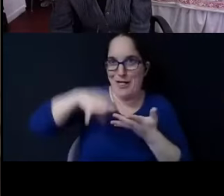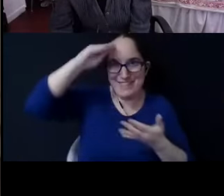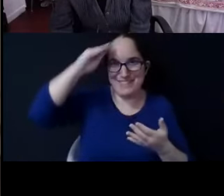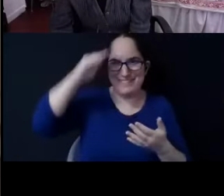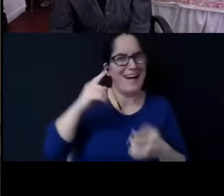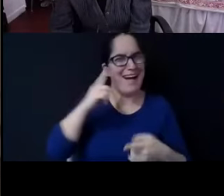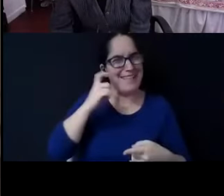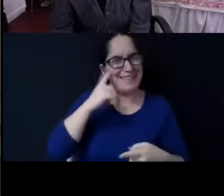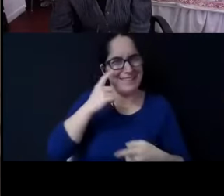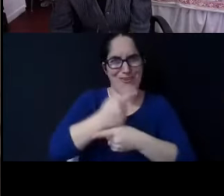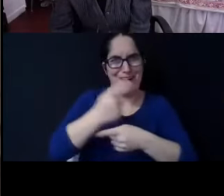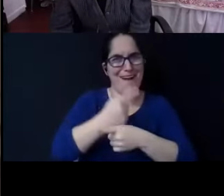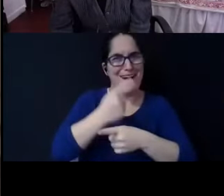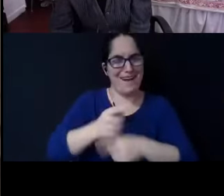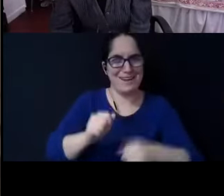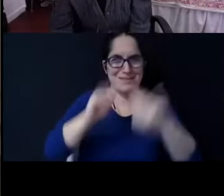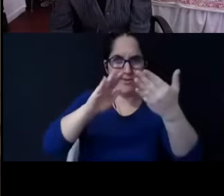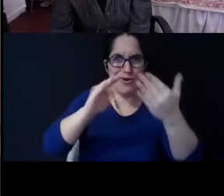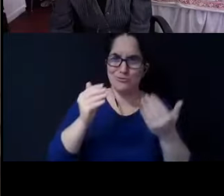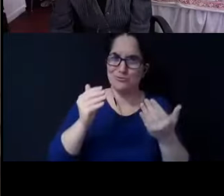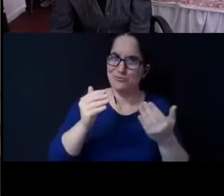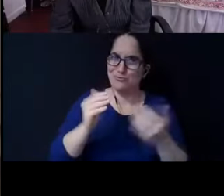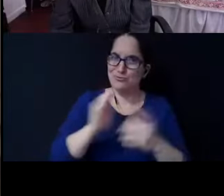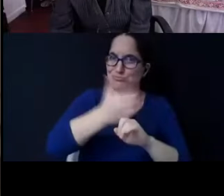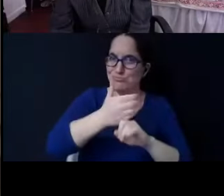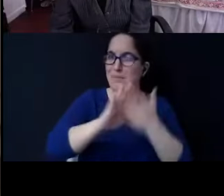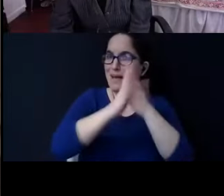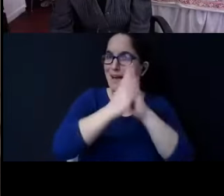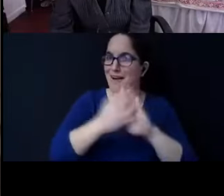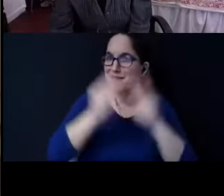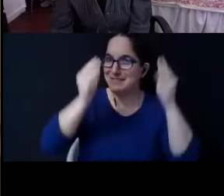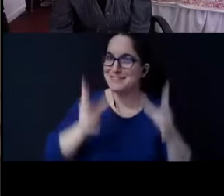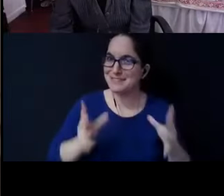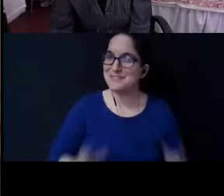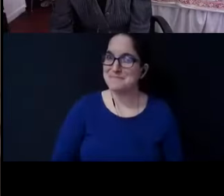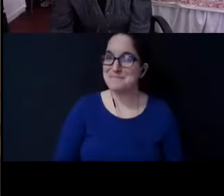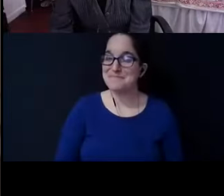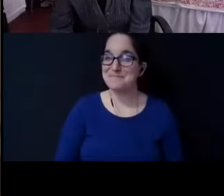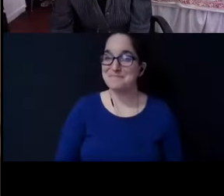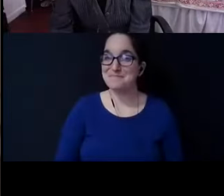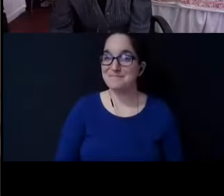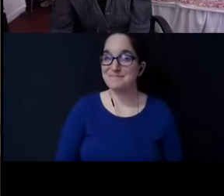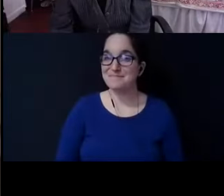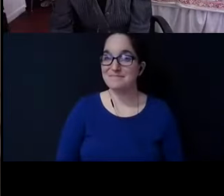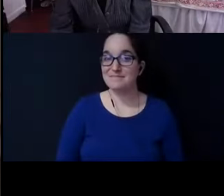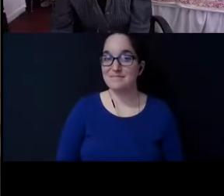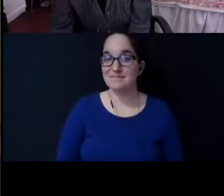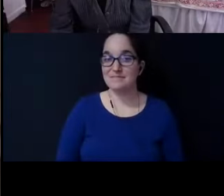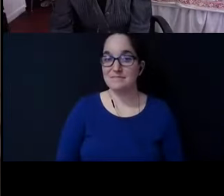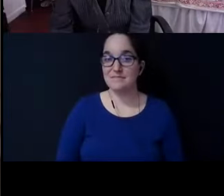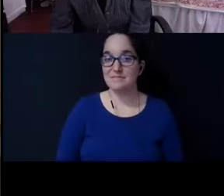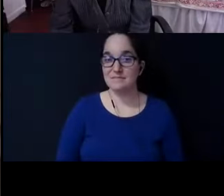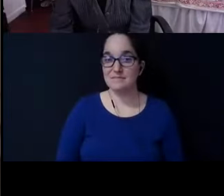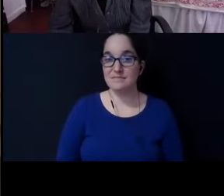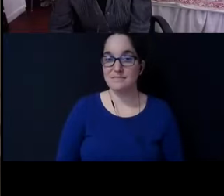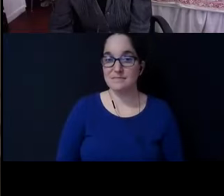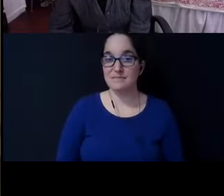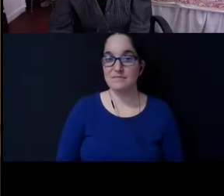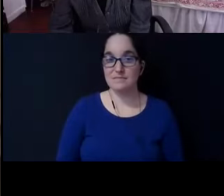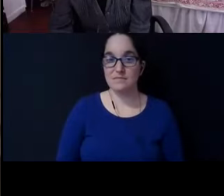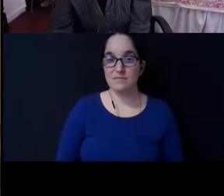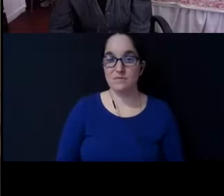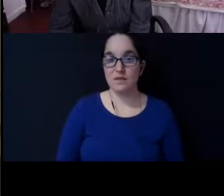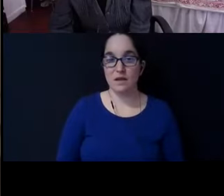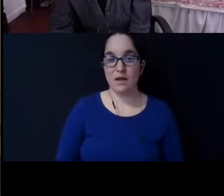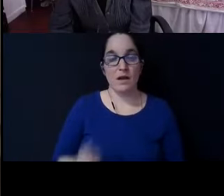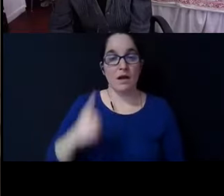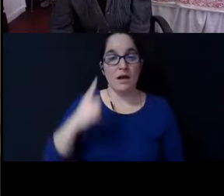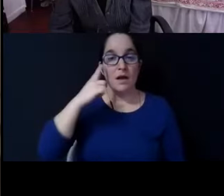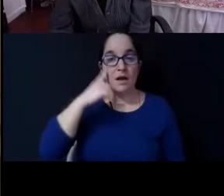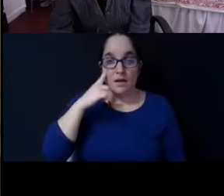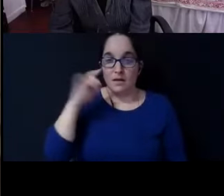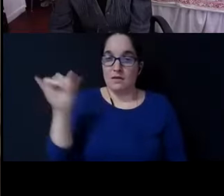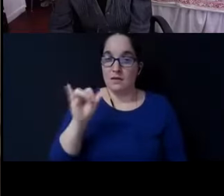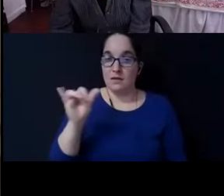to to be as teachers and I think that in that way, students can feel that, everybody can feel that